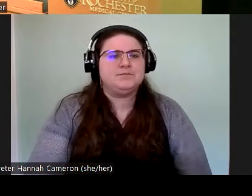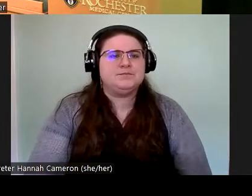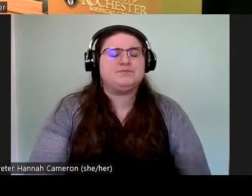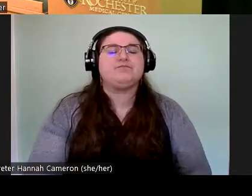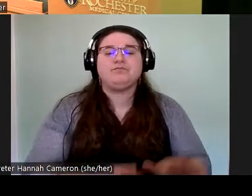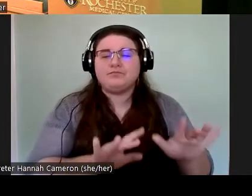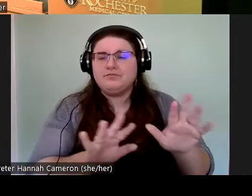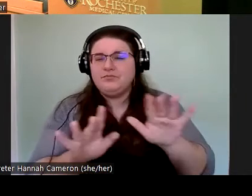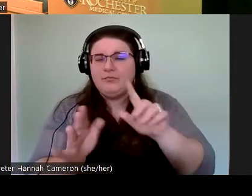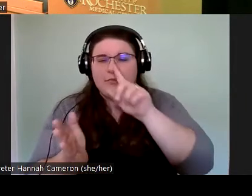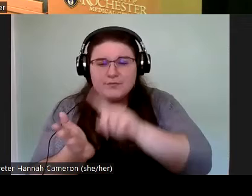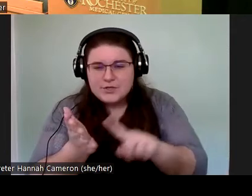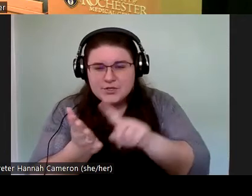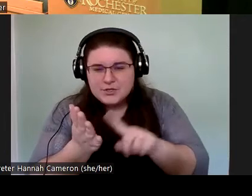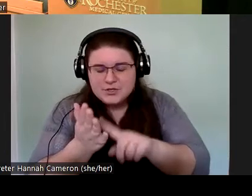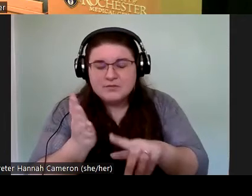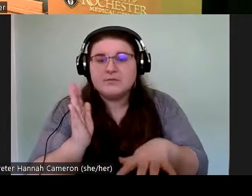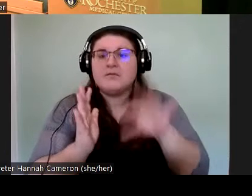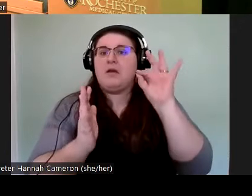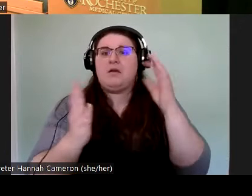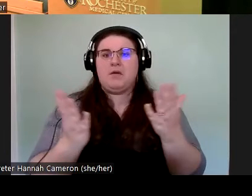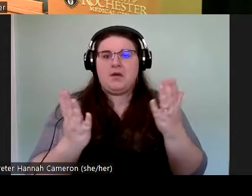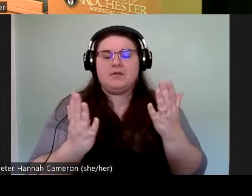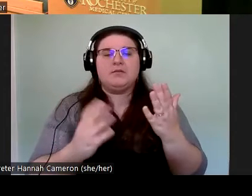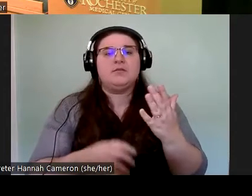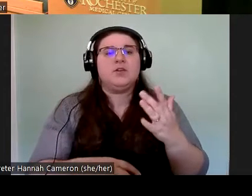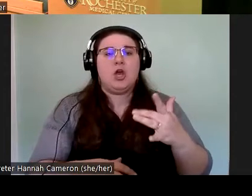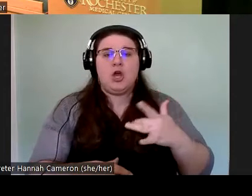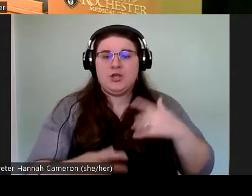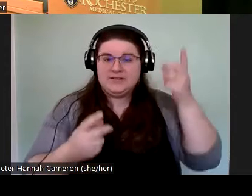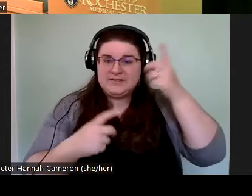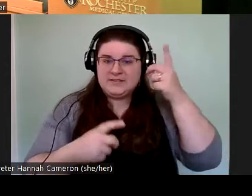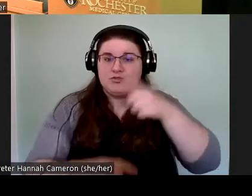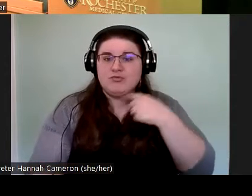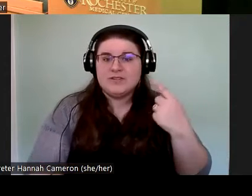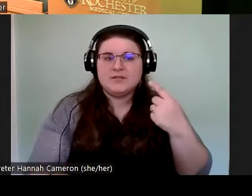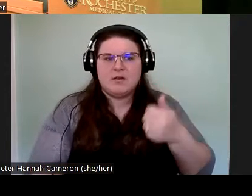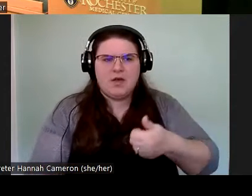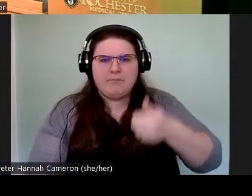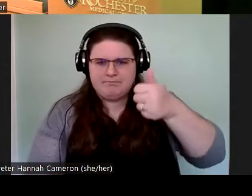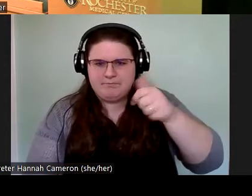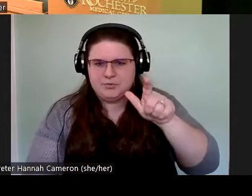lonely um we have a 29% increase in the risk of heart disease 32% increase in the risk of